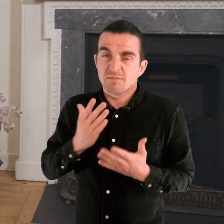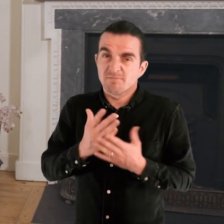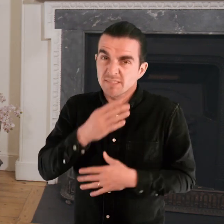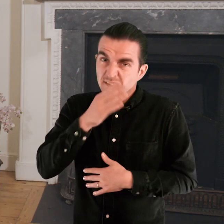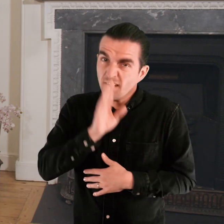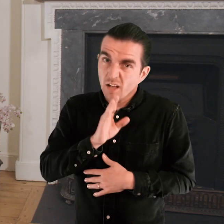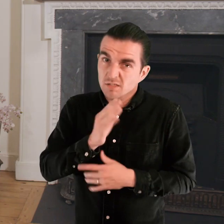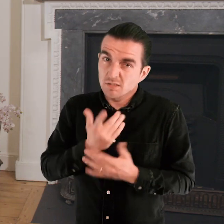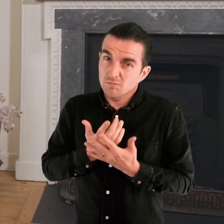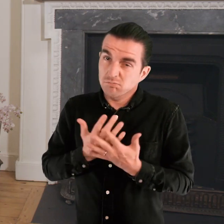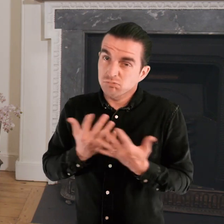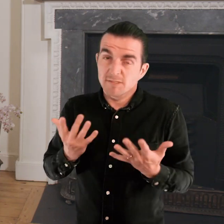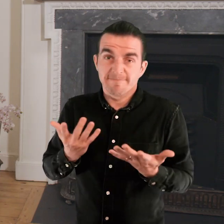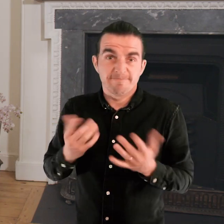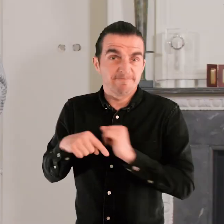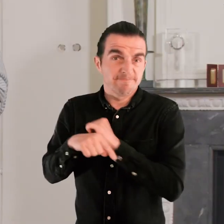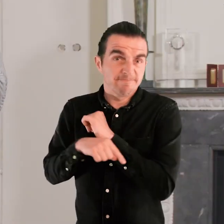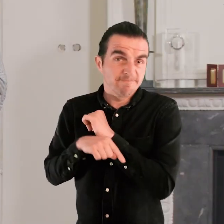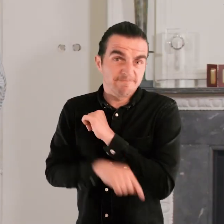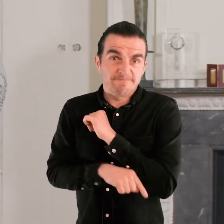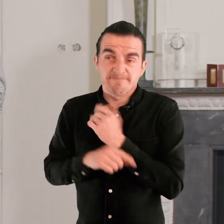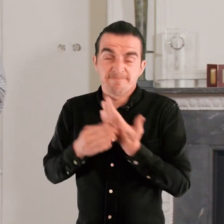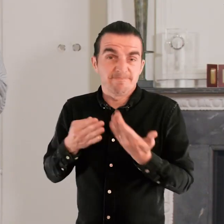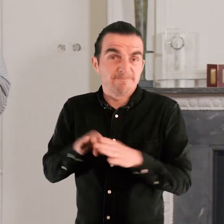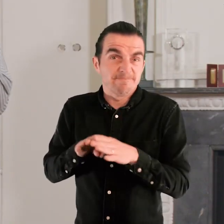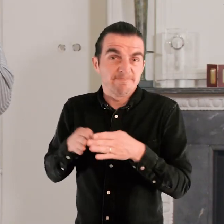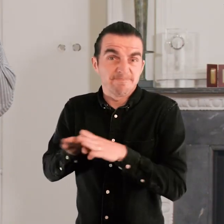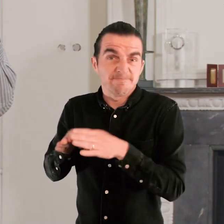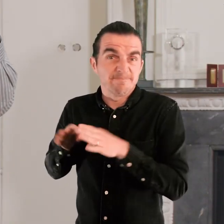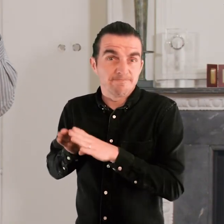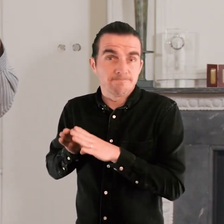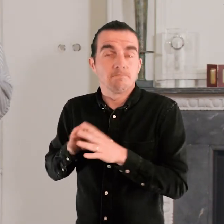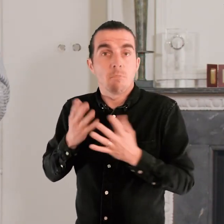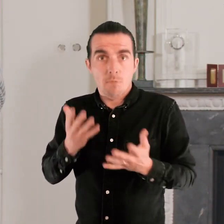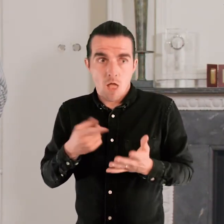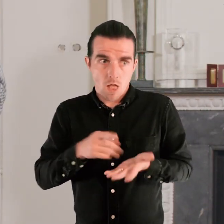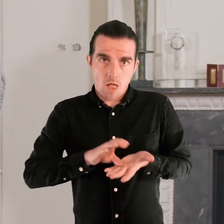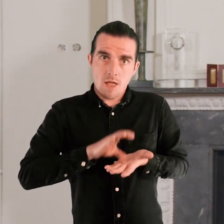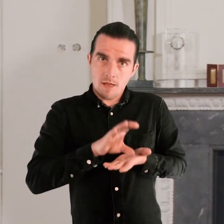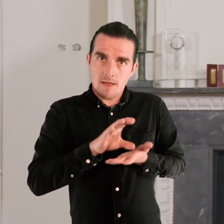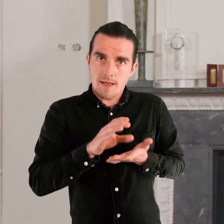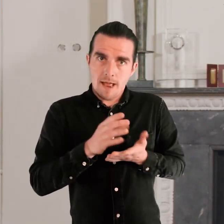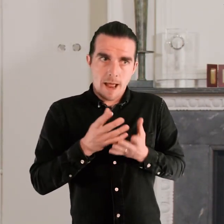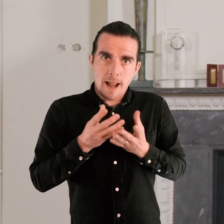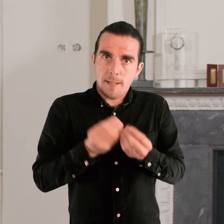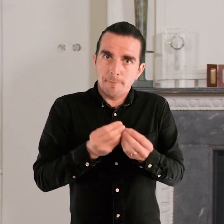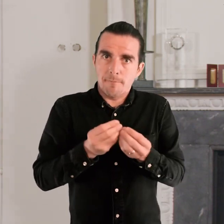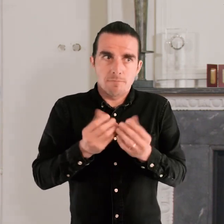a lot of small businesses have gone out of business; but in a way that creates an opportunity. And there’s no opportunity